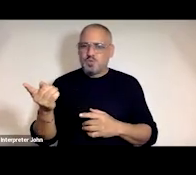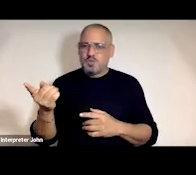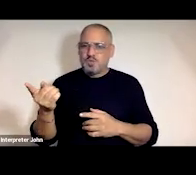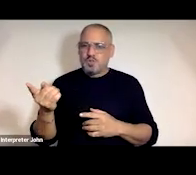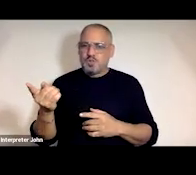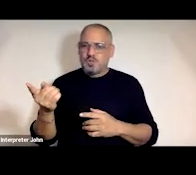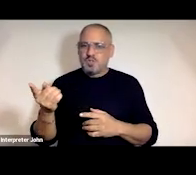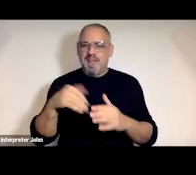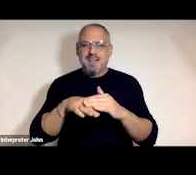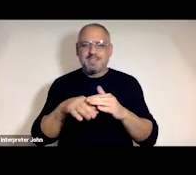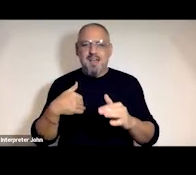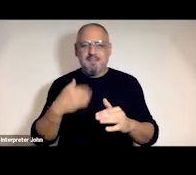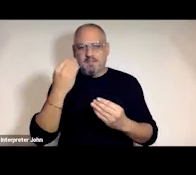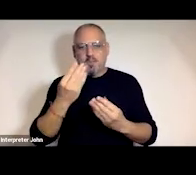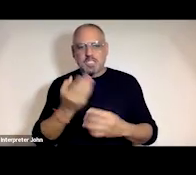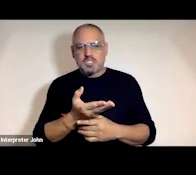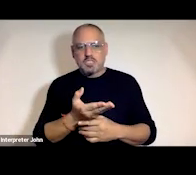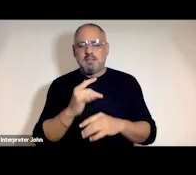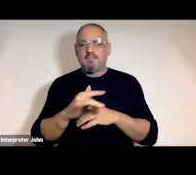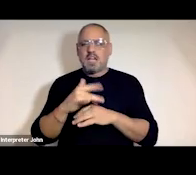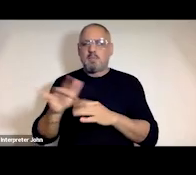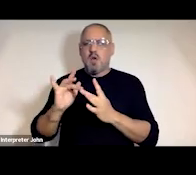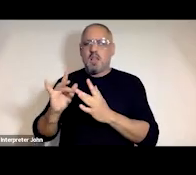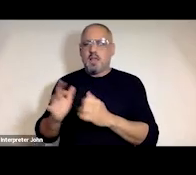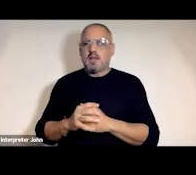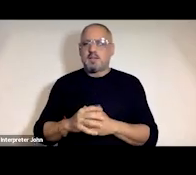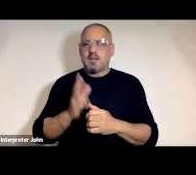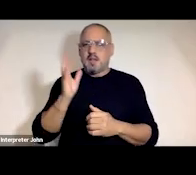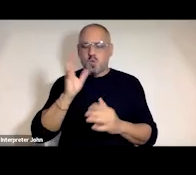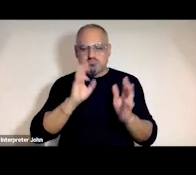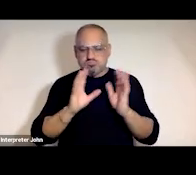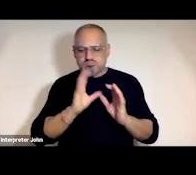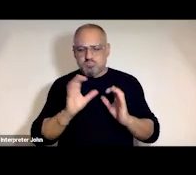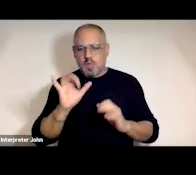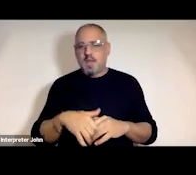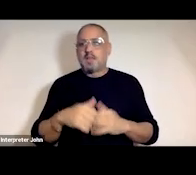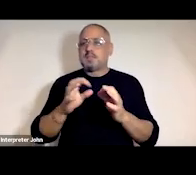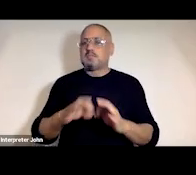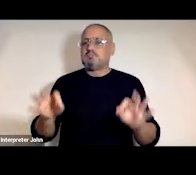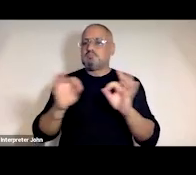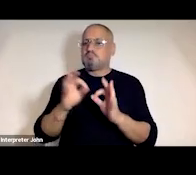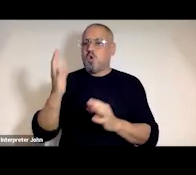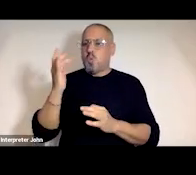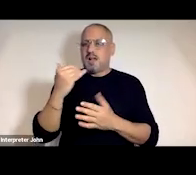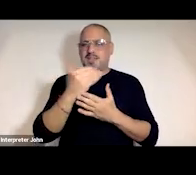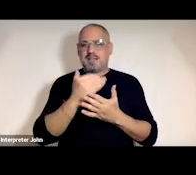You have access to that information. It's available online, and we're gonna look through that. It's important because the listings are the roadmap.